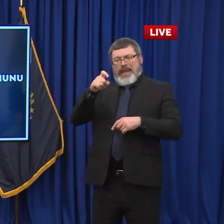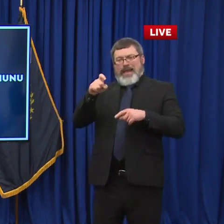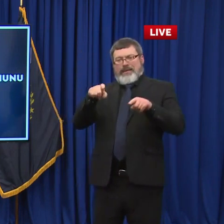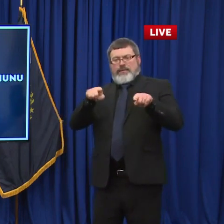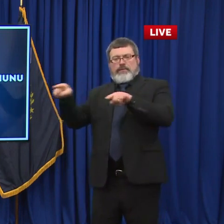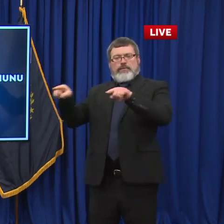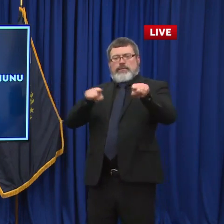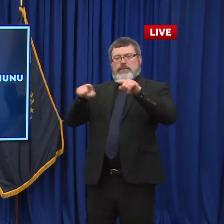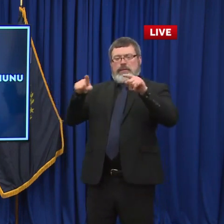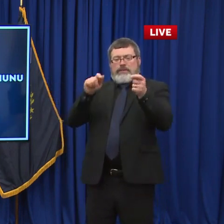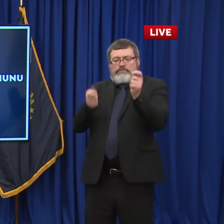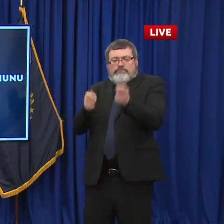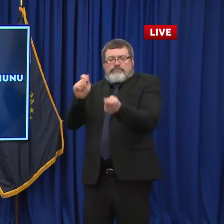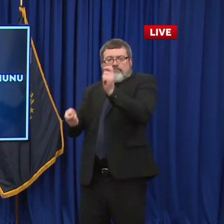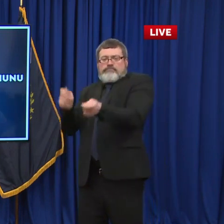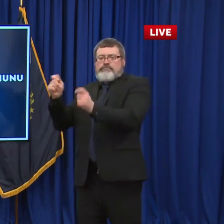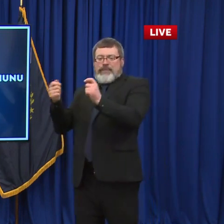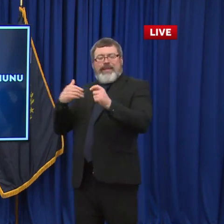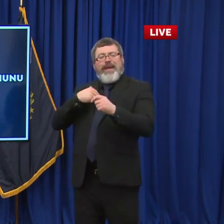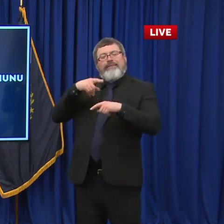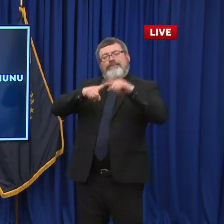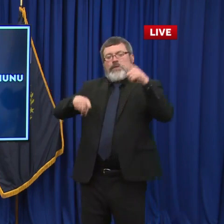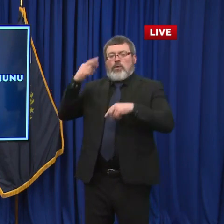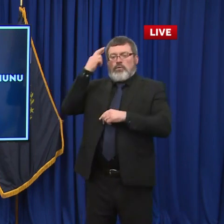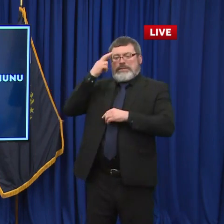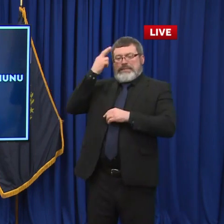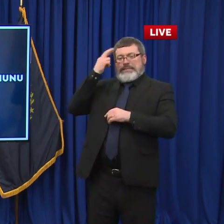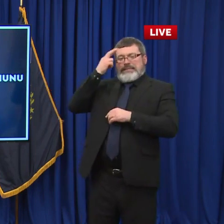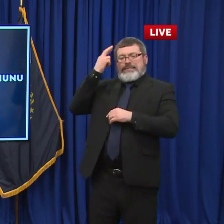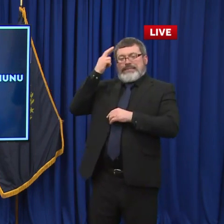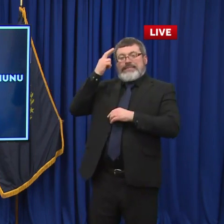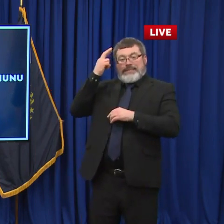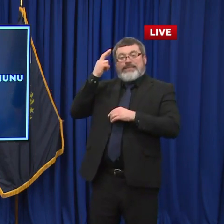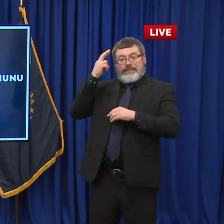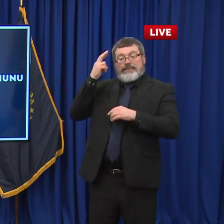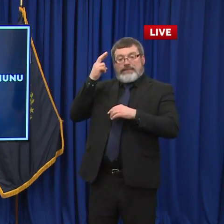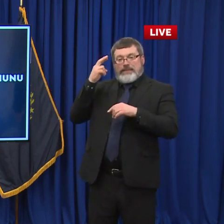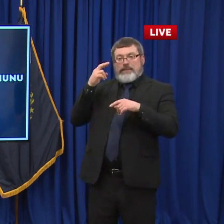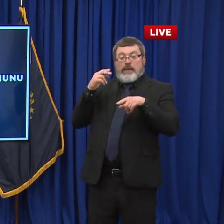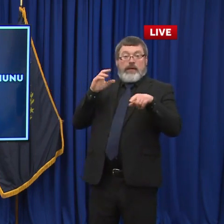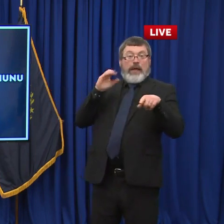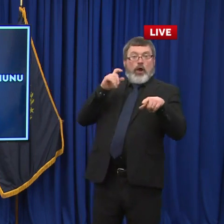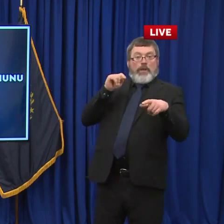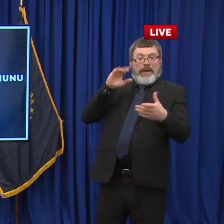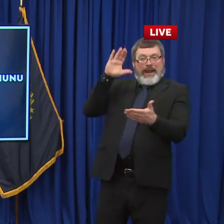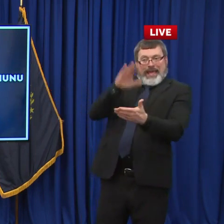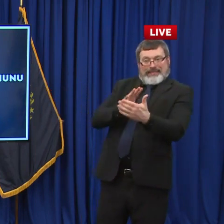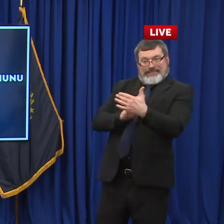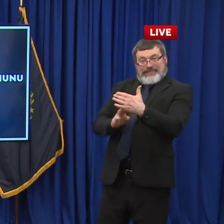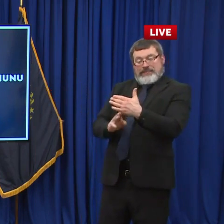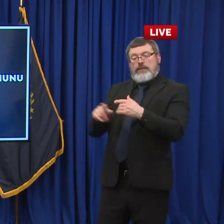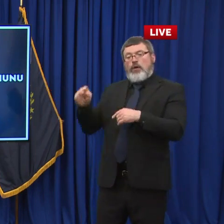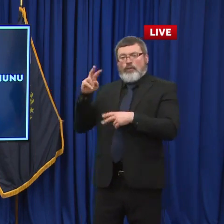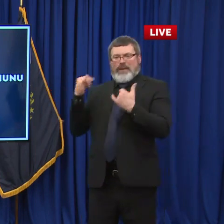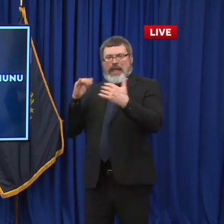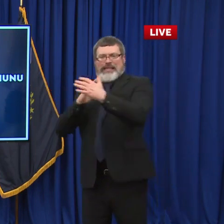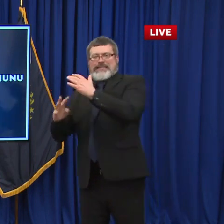TODAY WE HAVE UTILIZED ABOUT 65% EVEN THOUGH THERE ARE MORE FOLKS WITH COVID IN THE HOSPITAL.